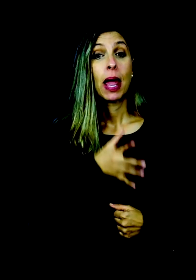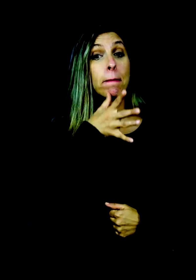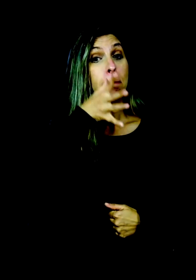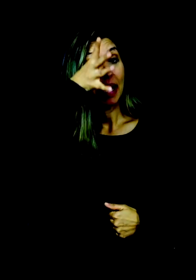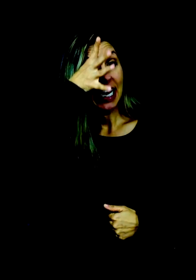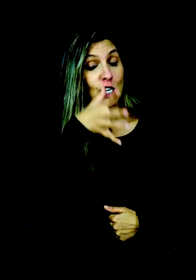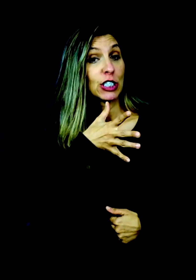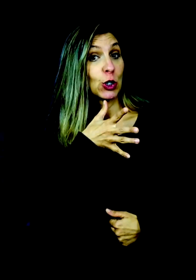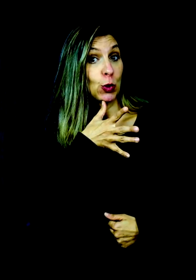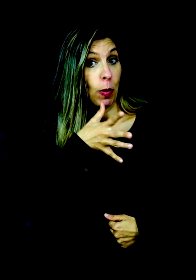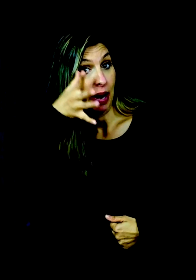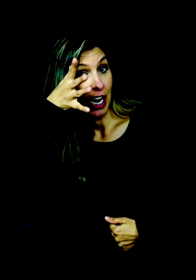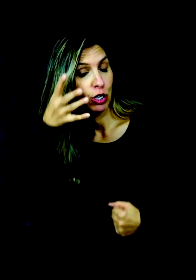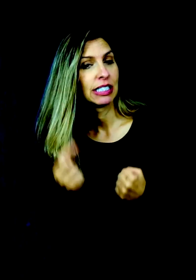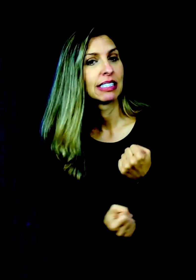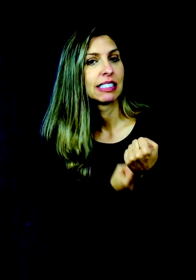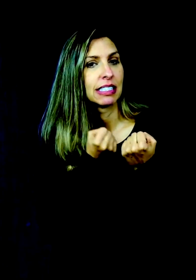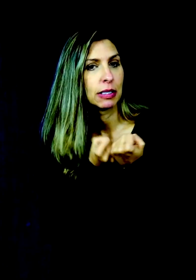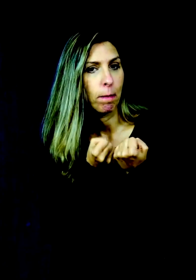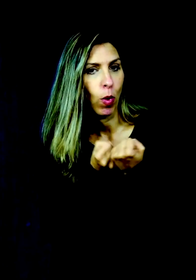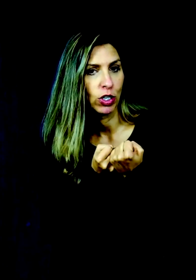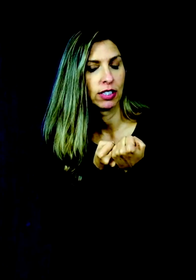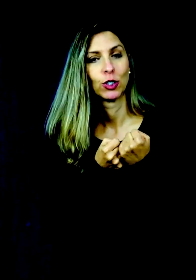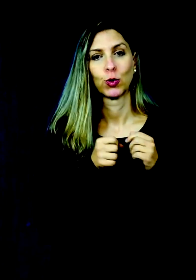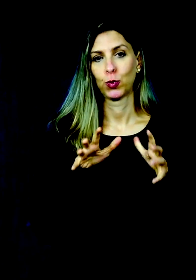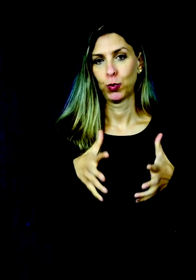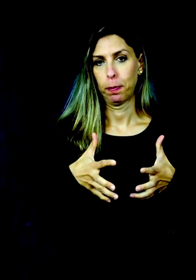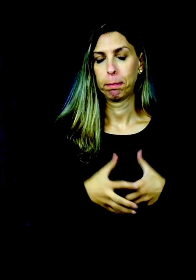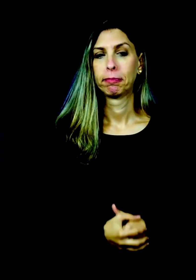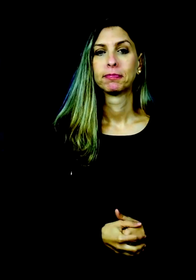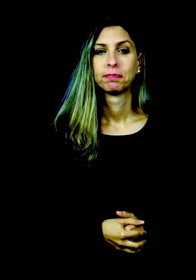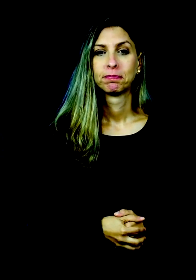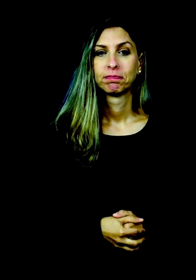Parent to Parent Support